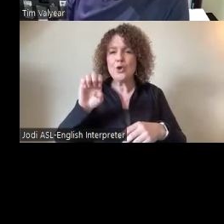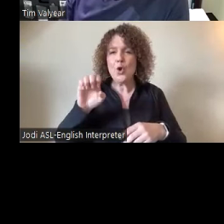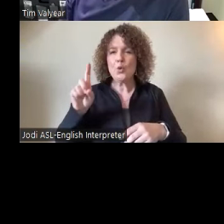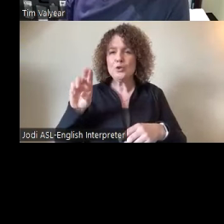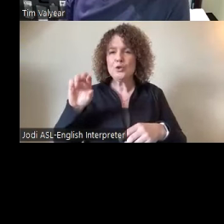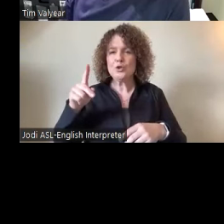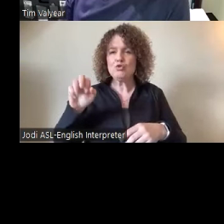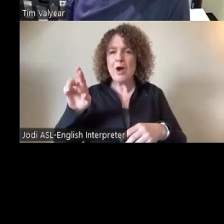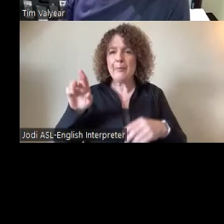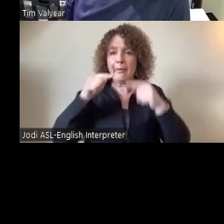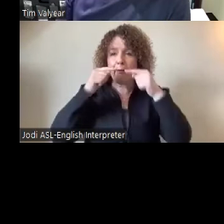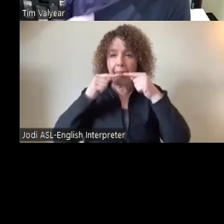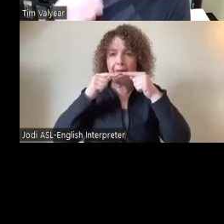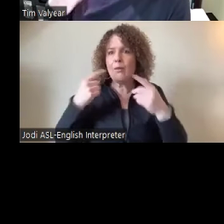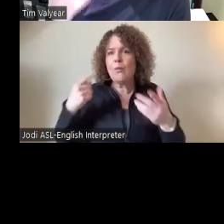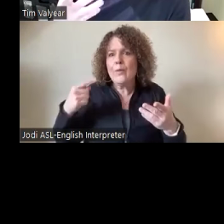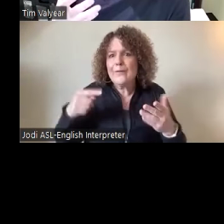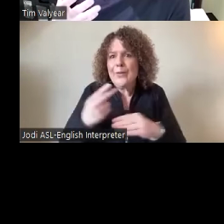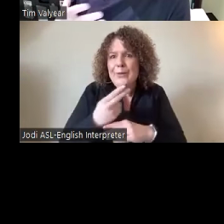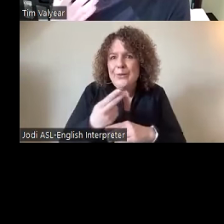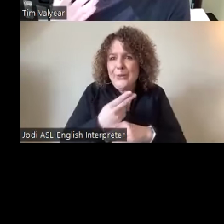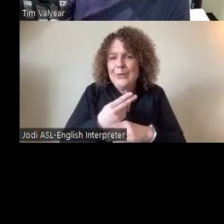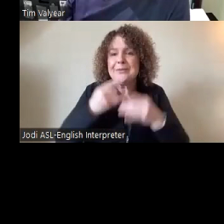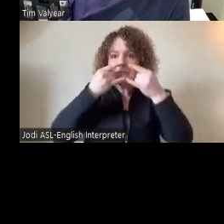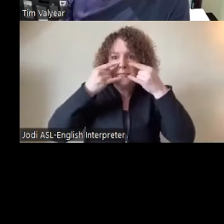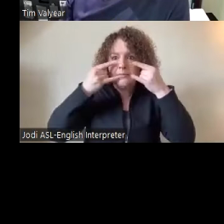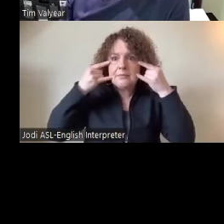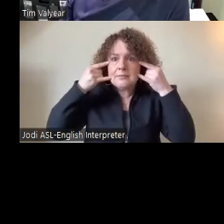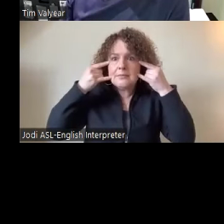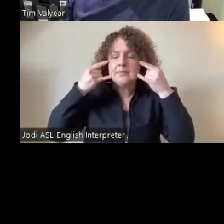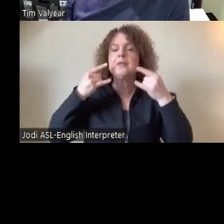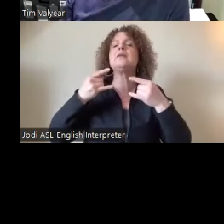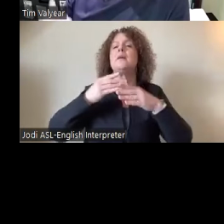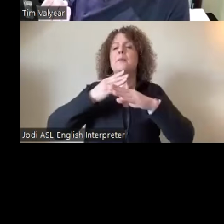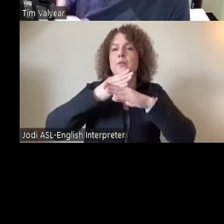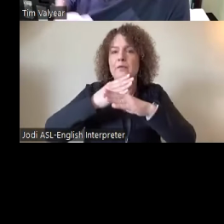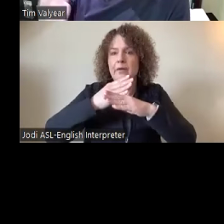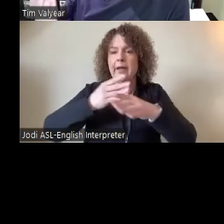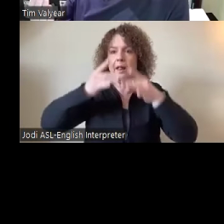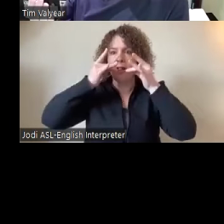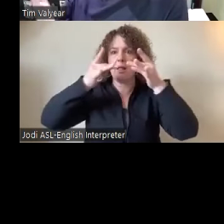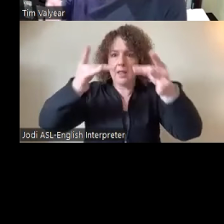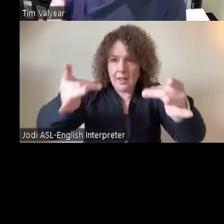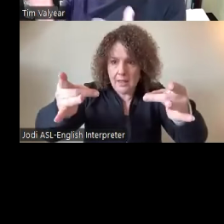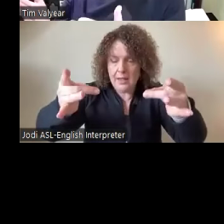. We see lots of nose droppers, where people keep the masks under the nose. What's the point? Why bother